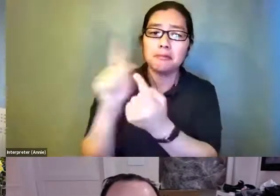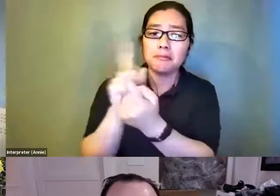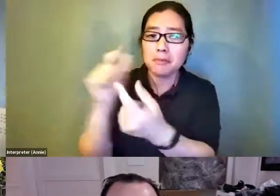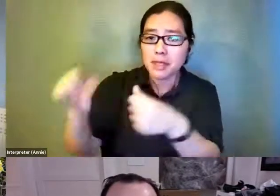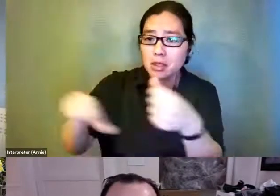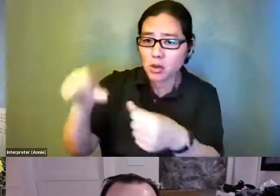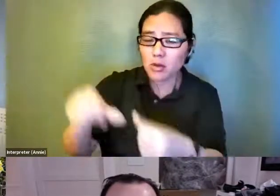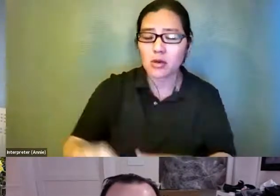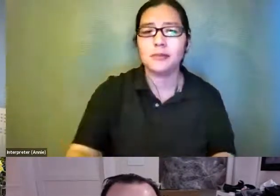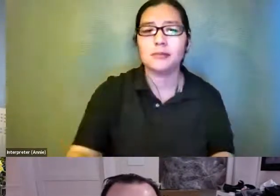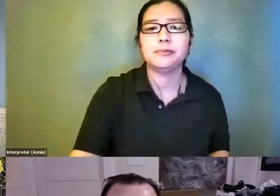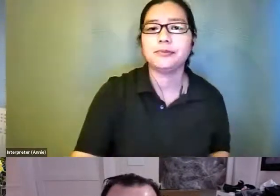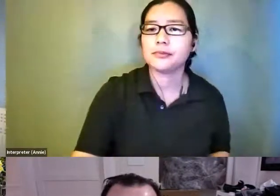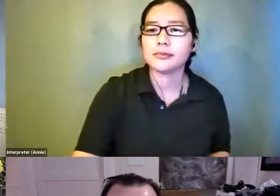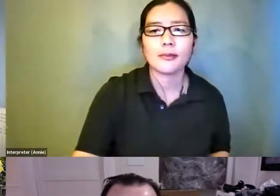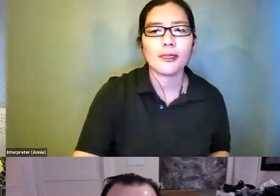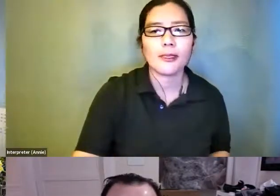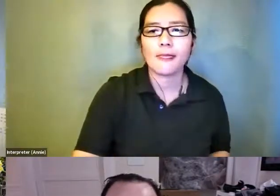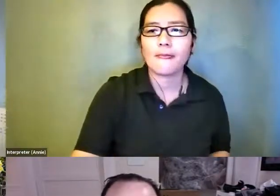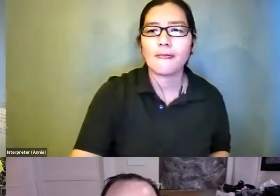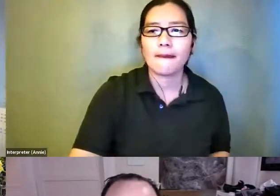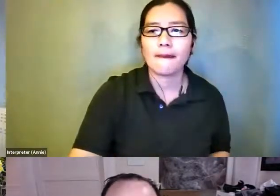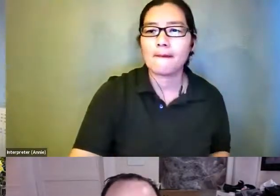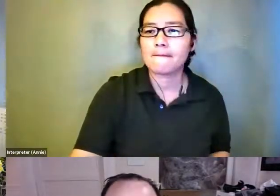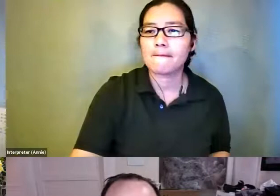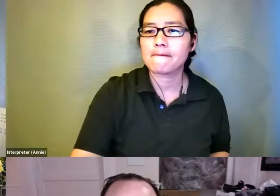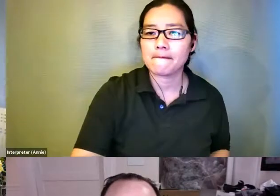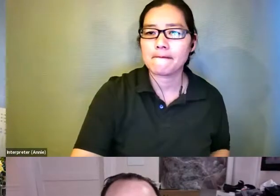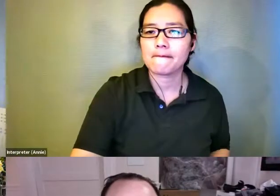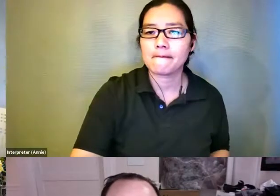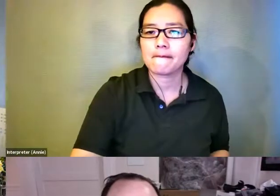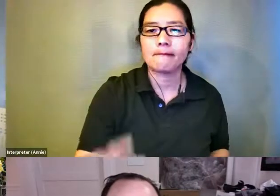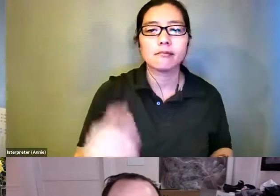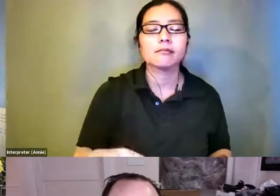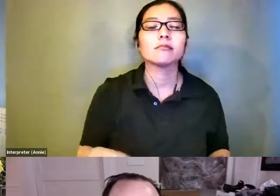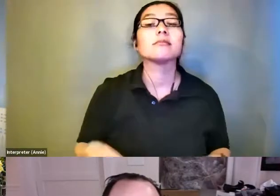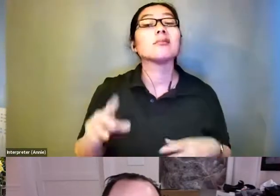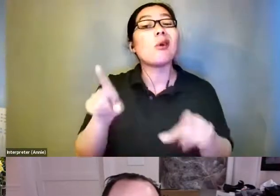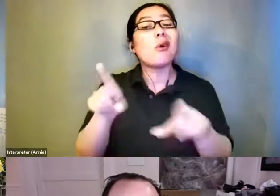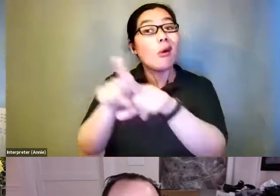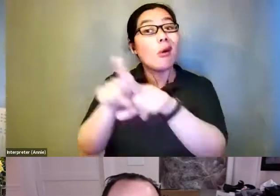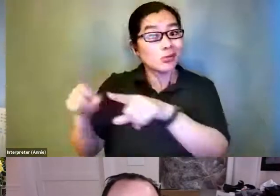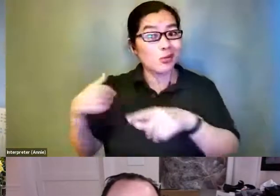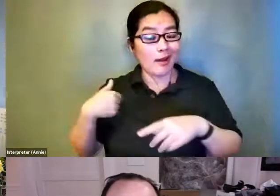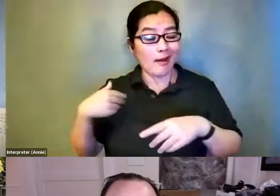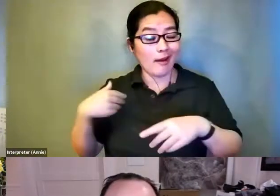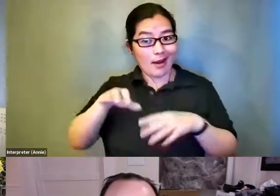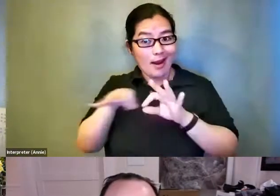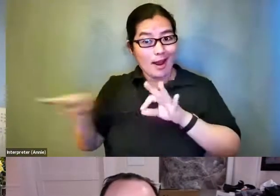In addition, we have a captions. If you want to use them on Zoom, that's